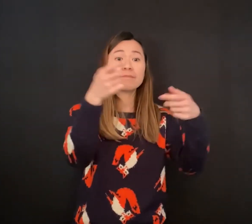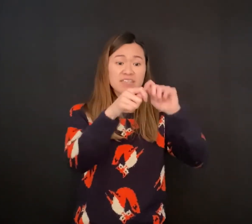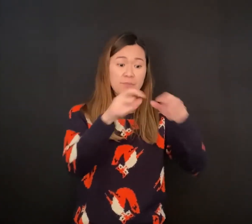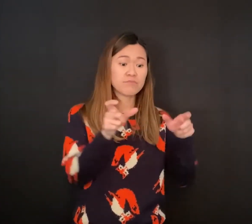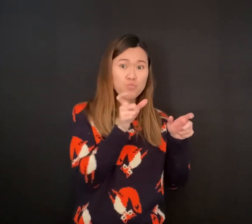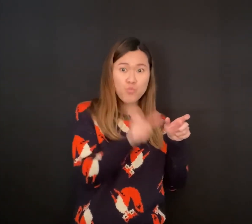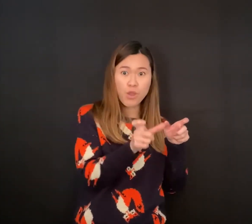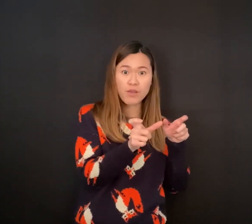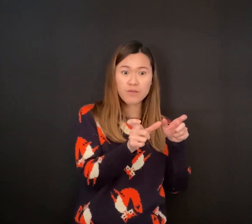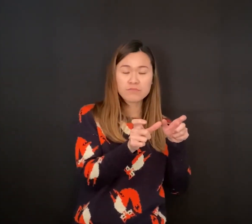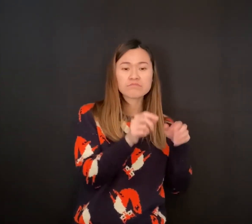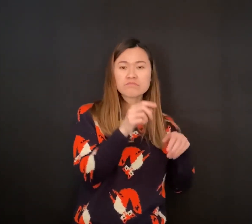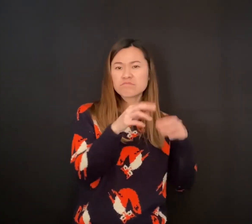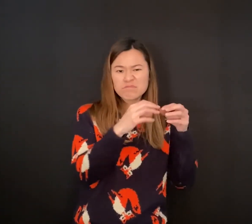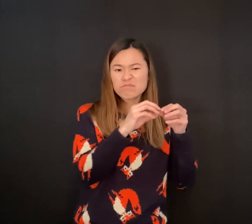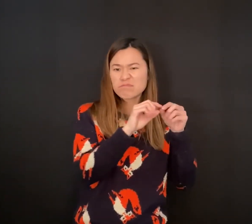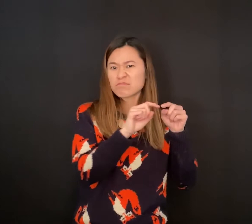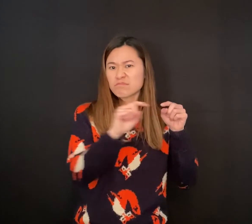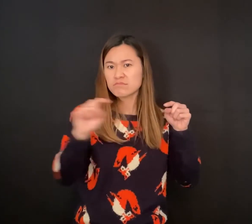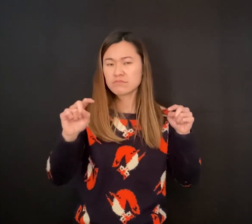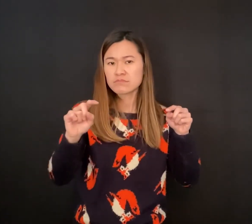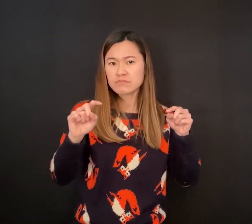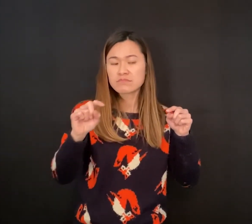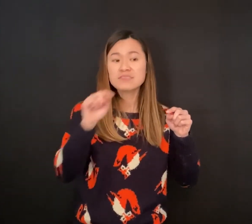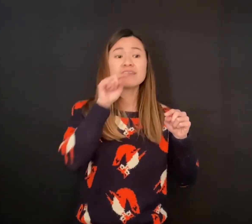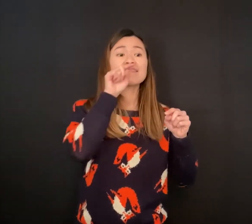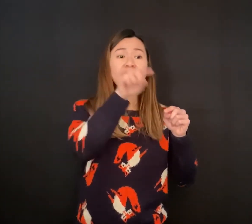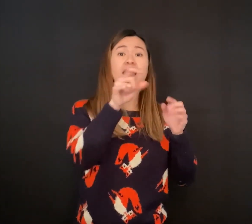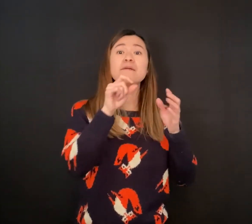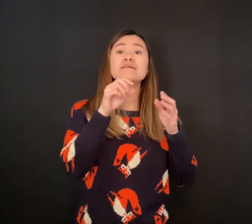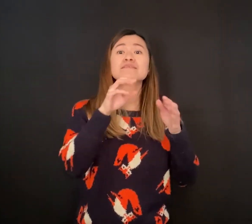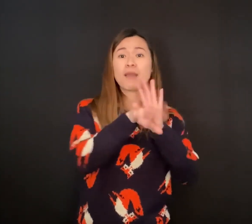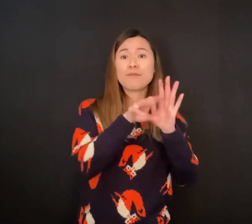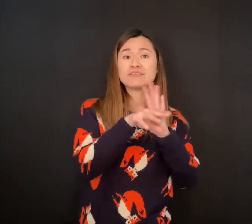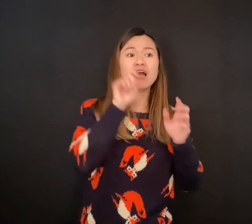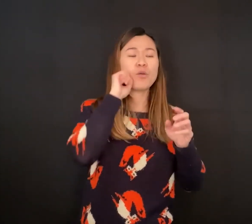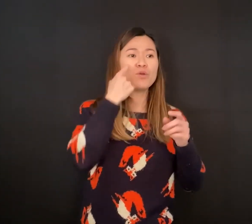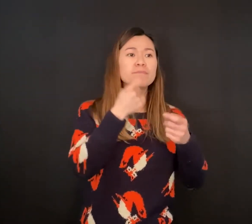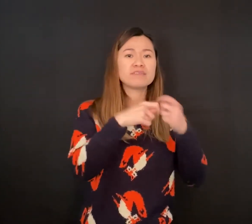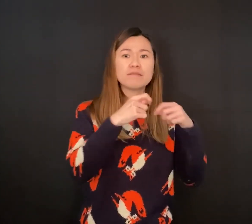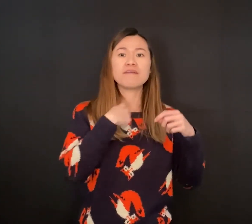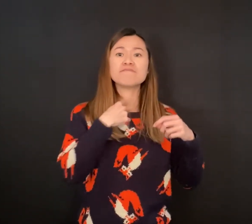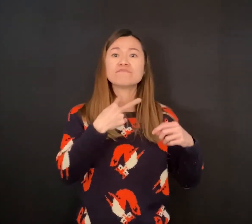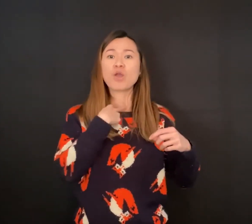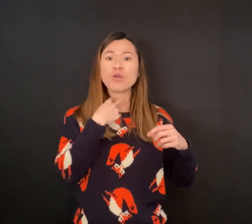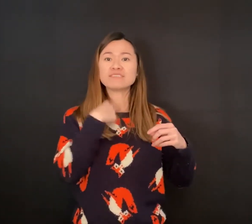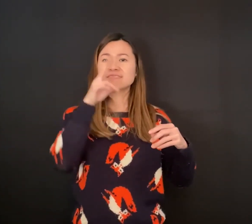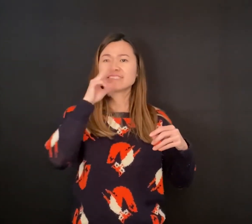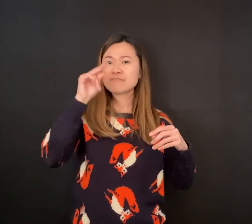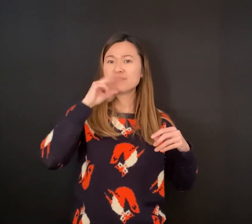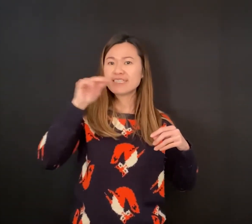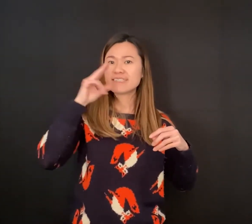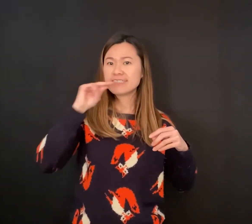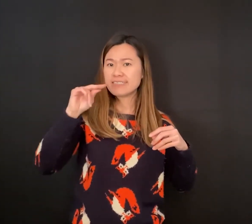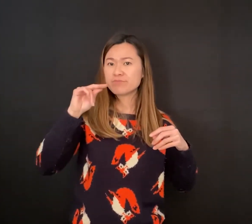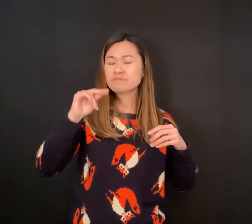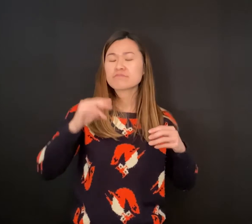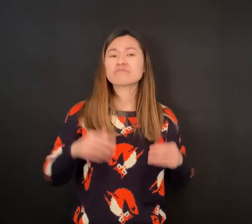Then the technology will put those words together, and become my voice and speak that sentence.